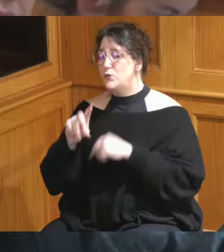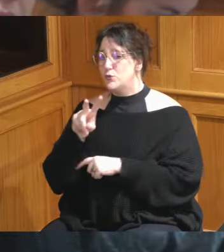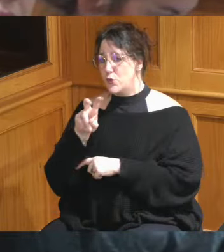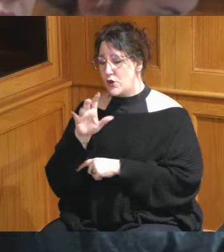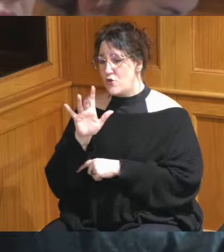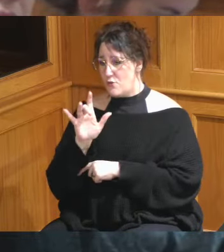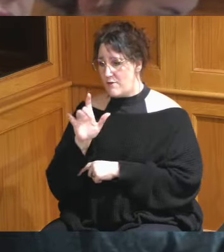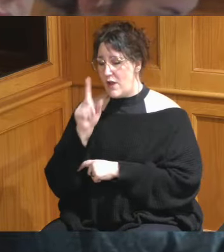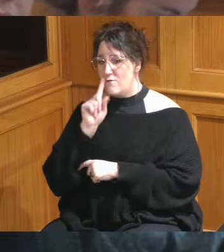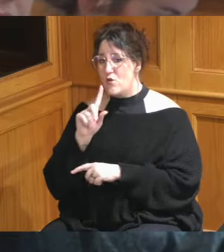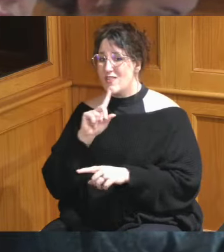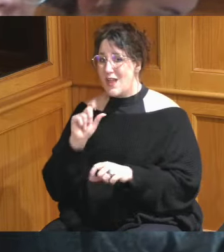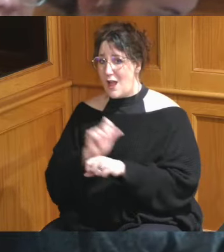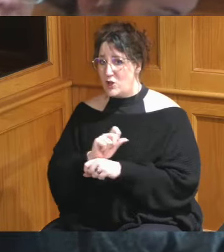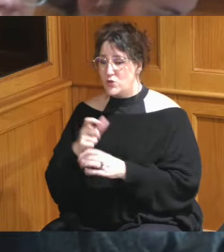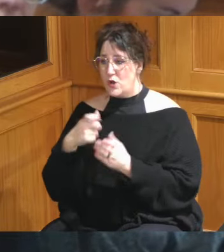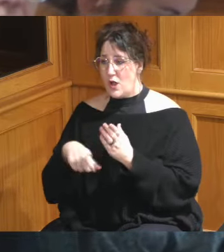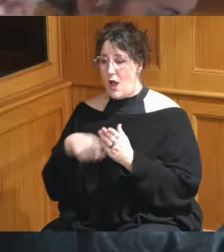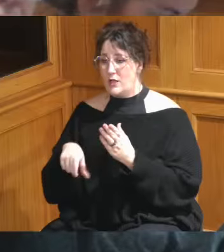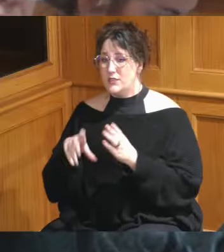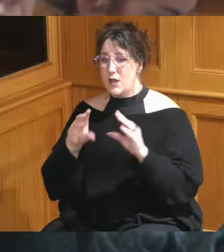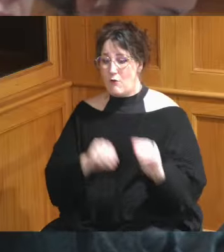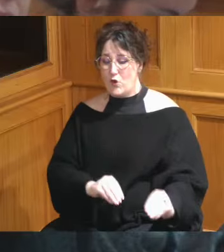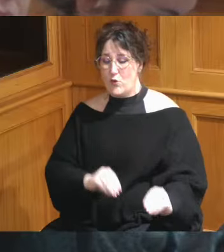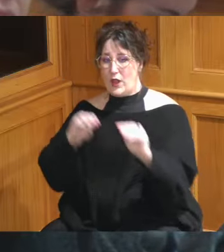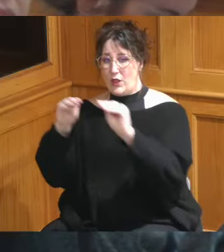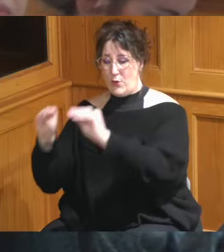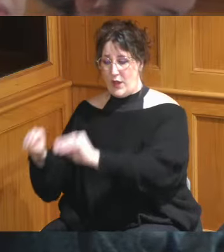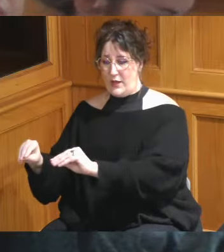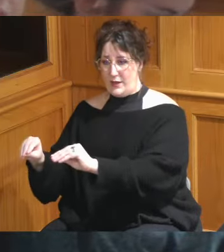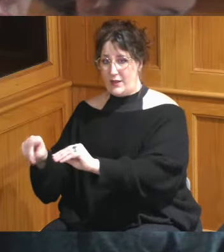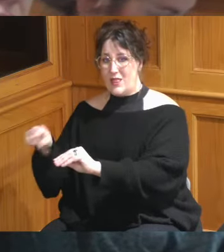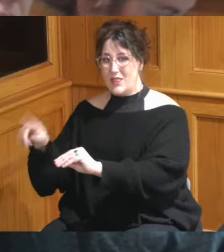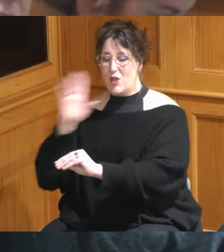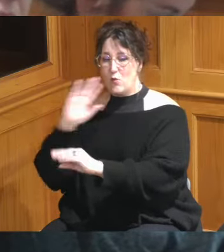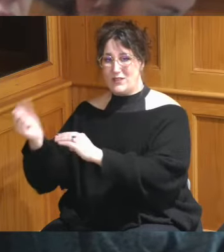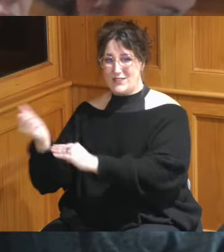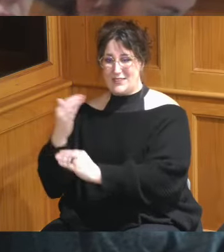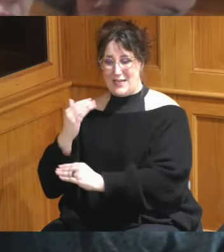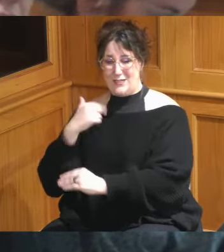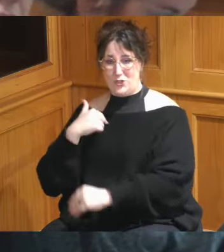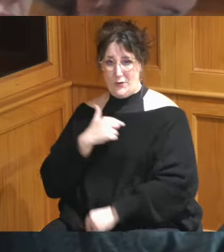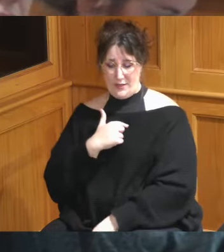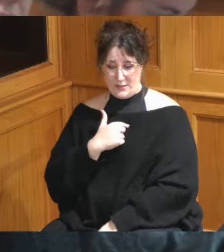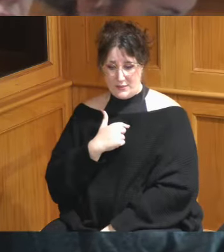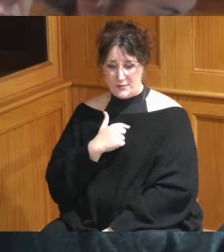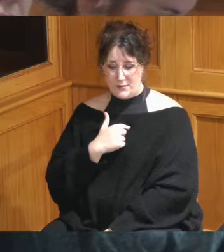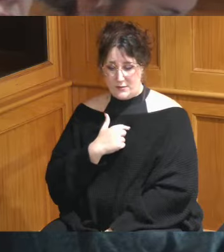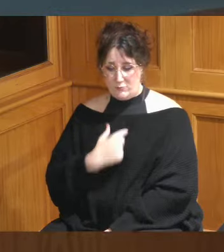be for their actual costs of relocating that sewer which they'll submit to us.